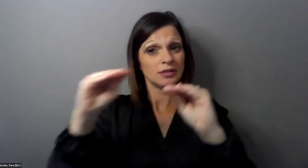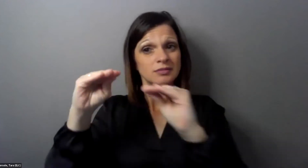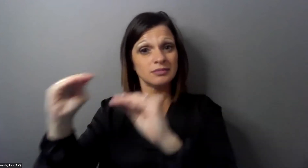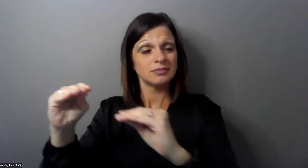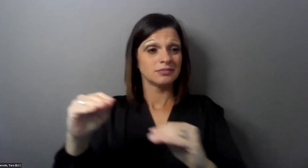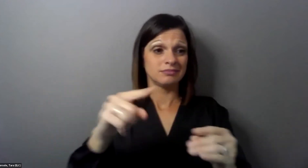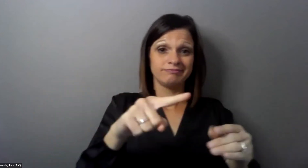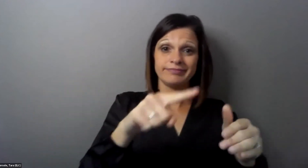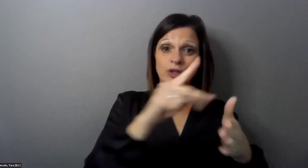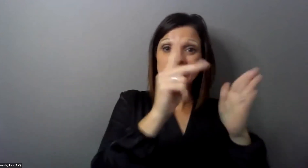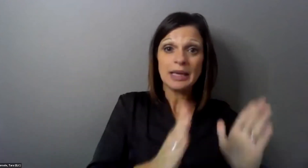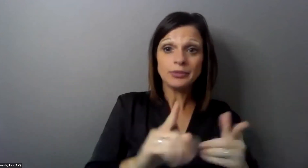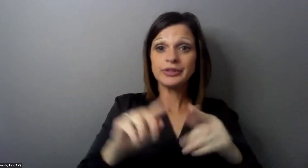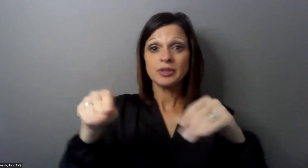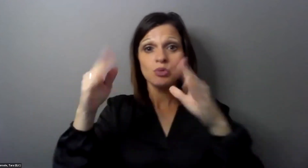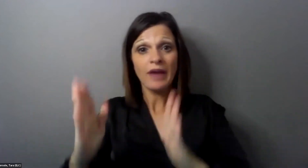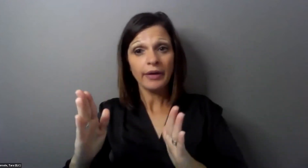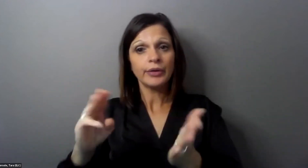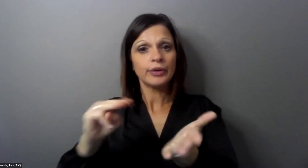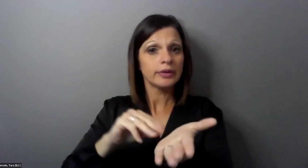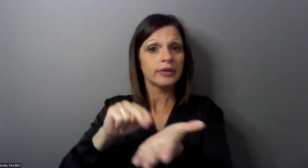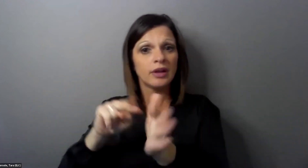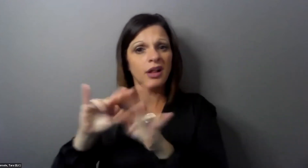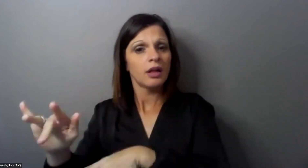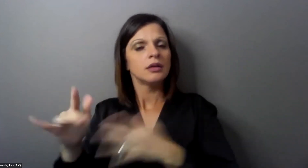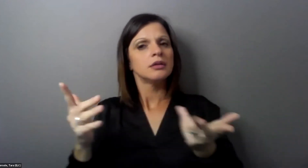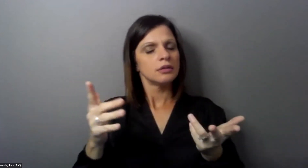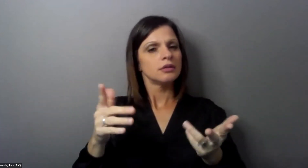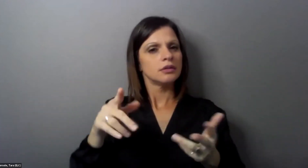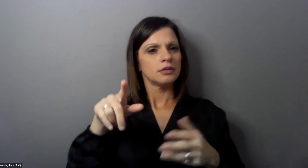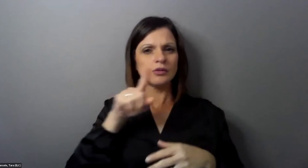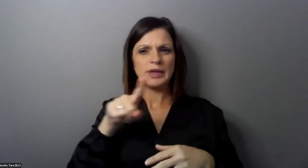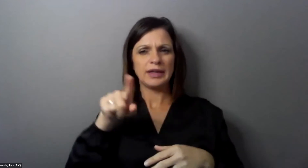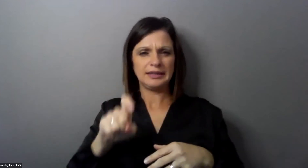To get them to look internally and say what experiences have I had in the past